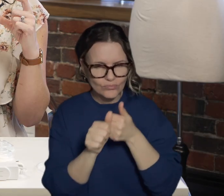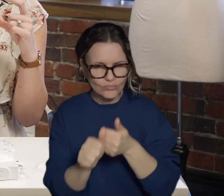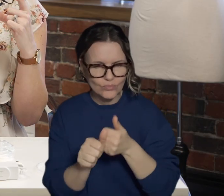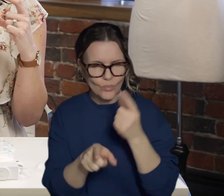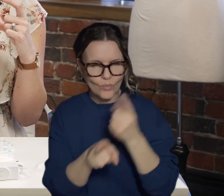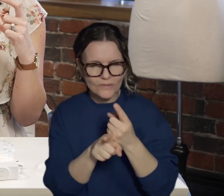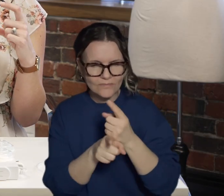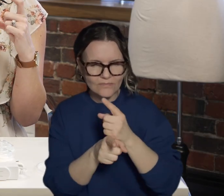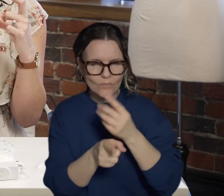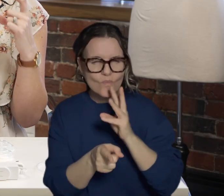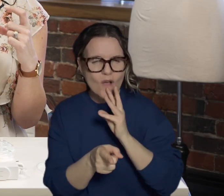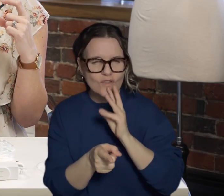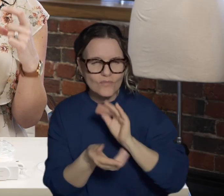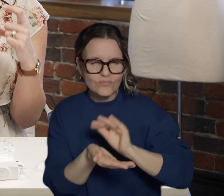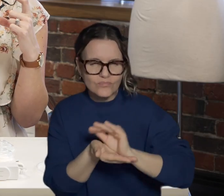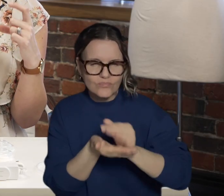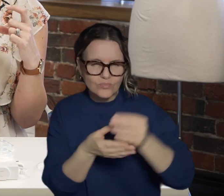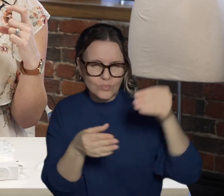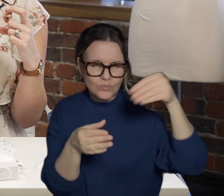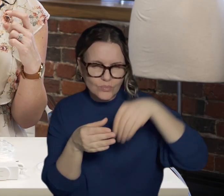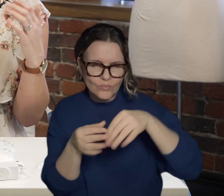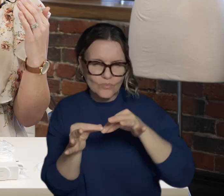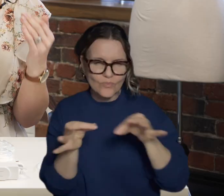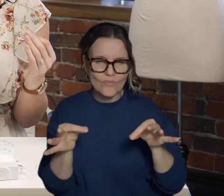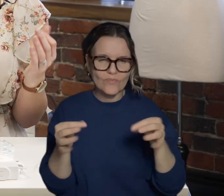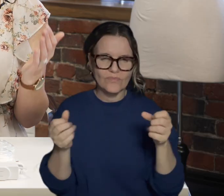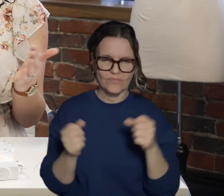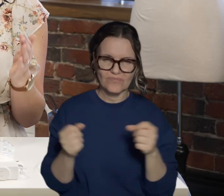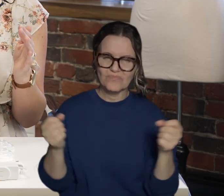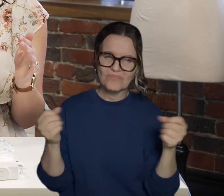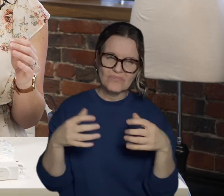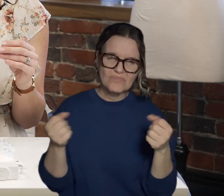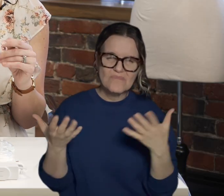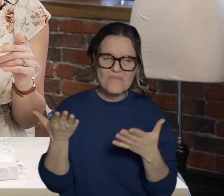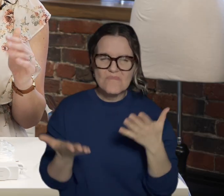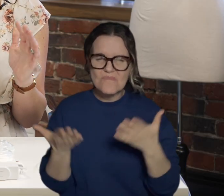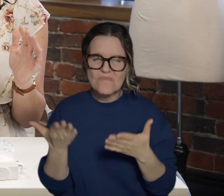you need to make sure you have the right amount of water and then you're only microwaving it for